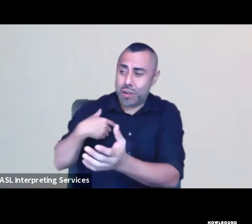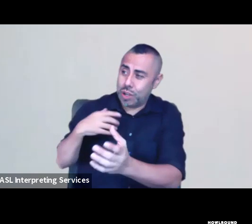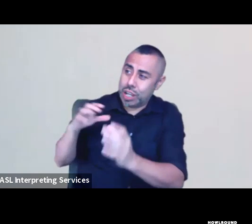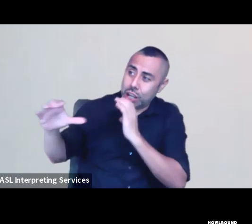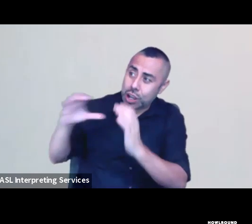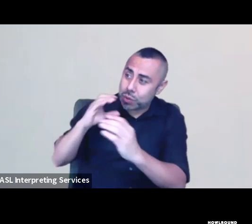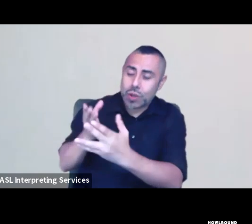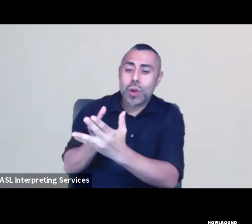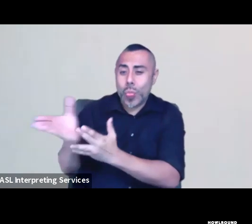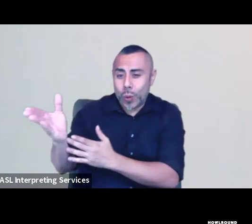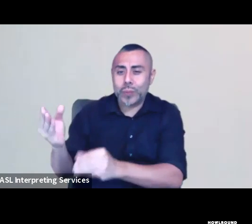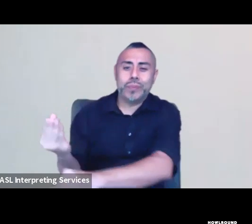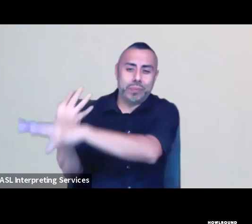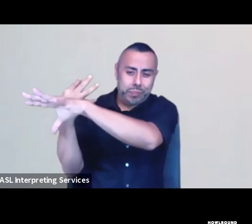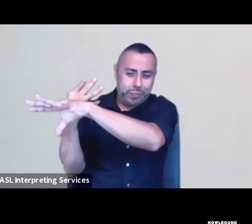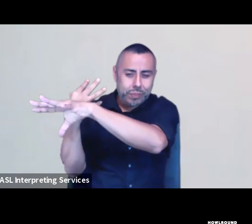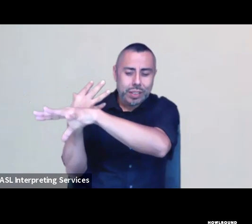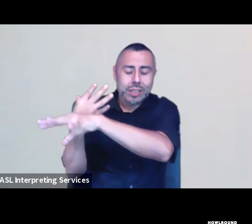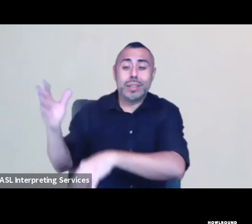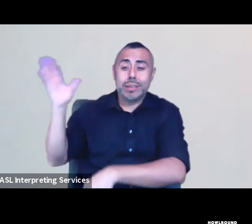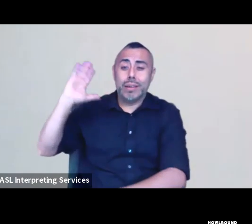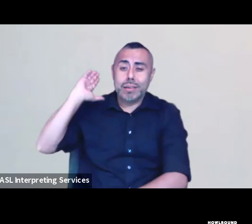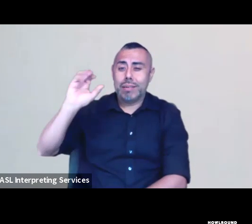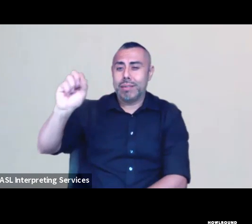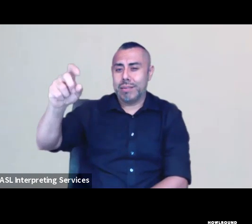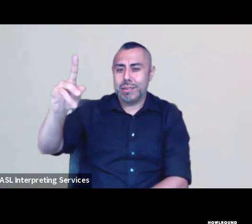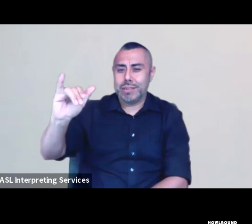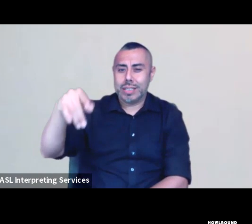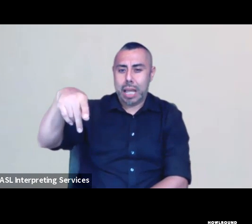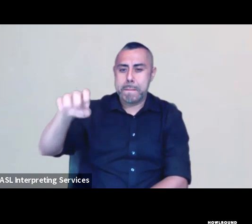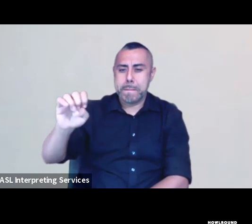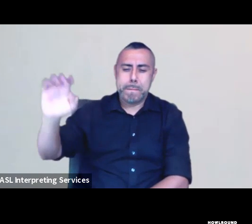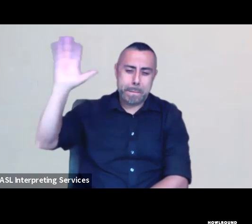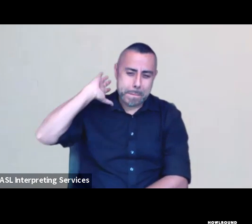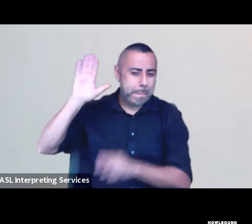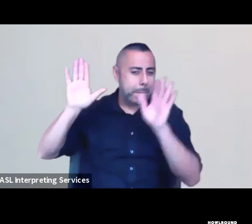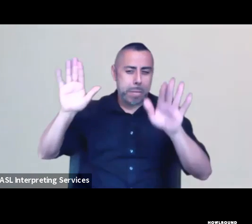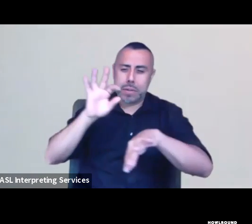which was great for one-on-one conversations, and then we did crowd sourced fund-raising